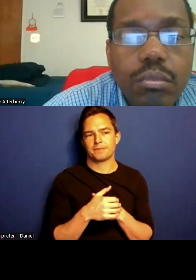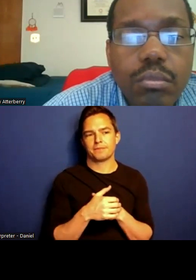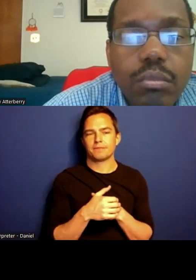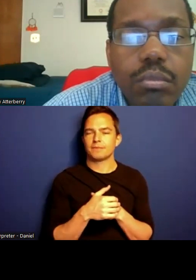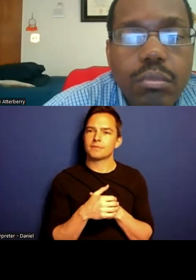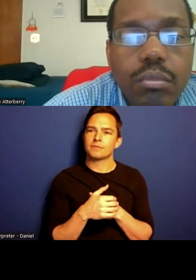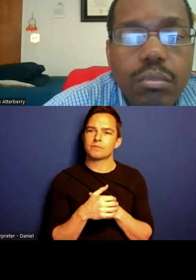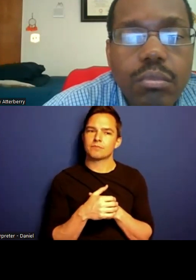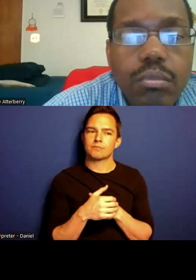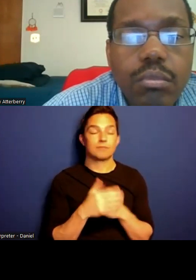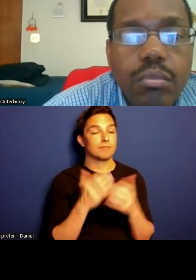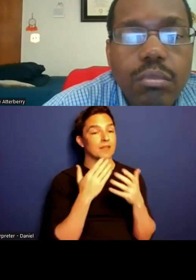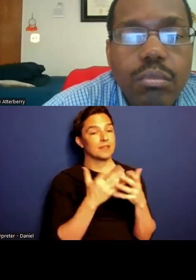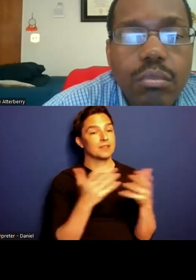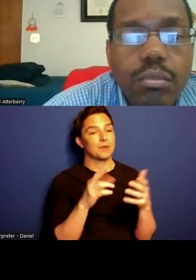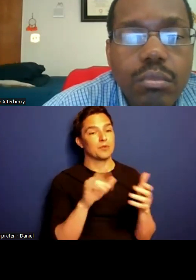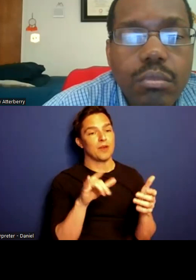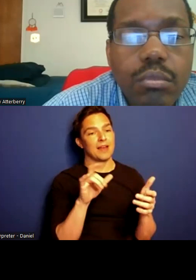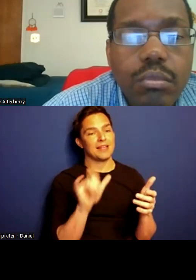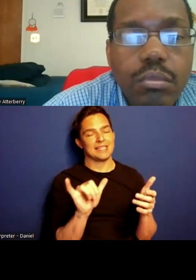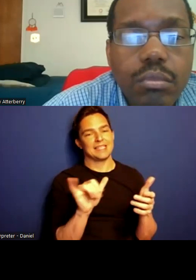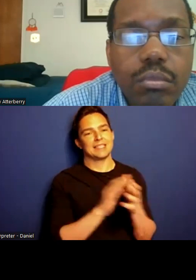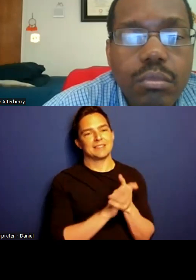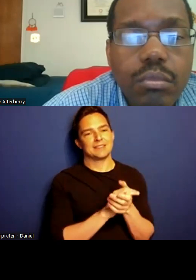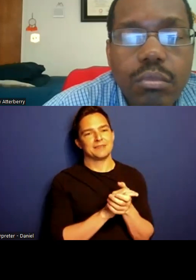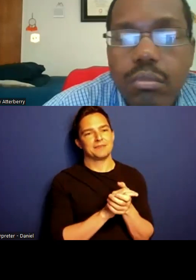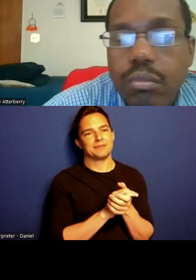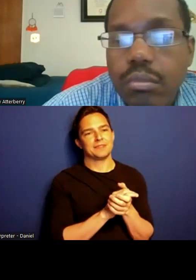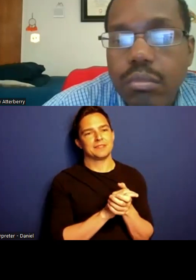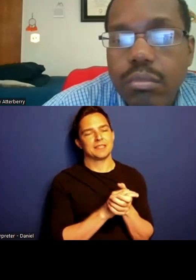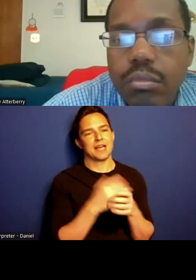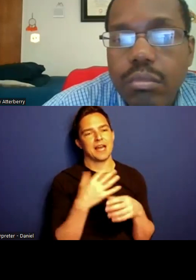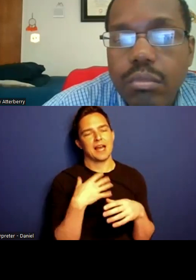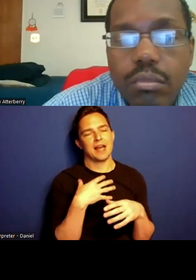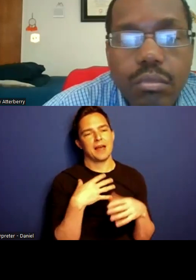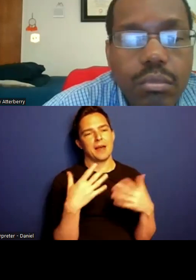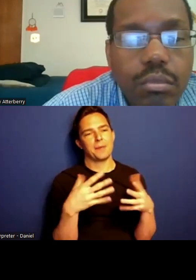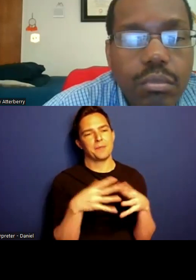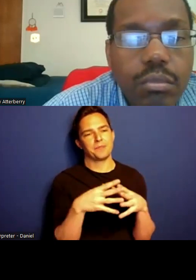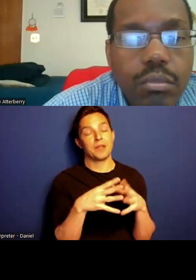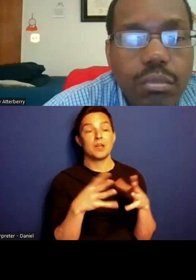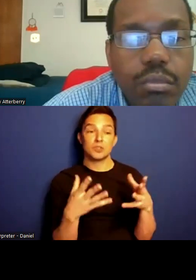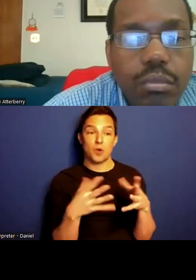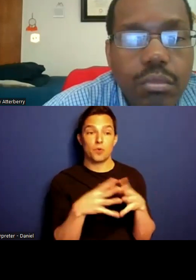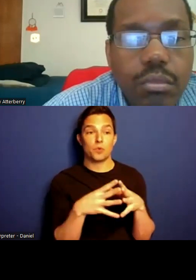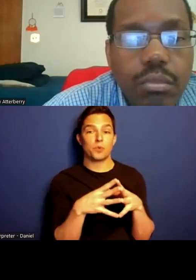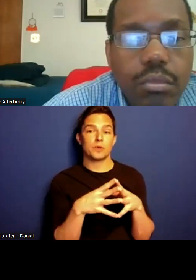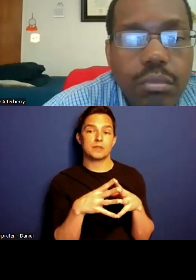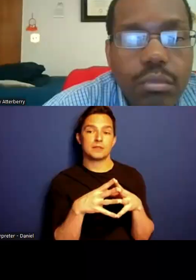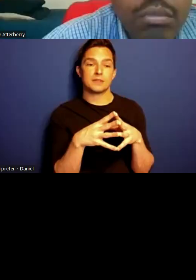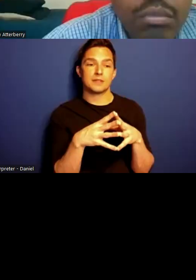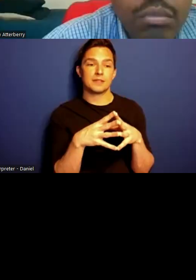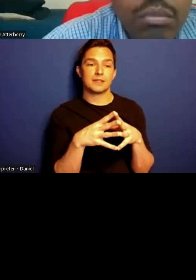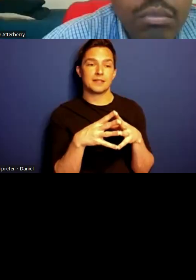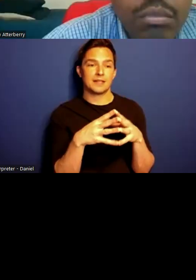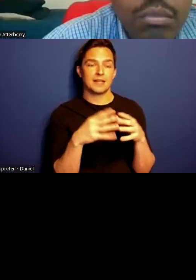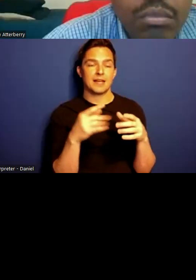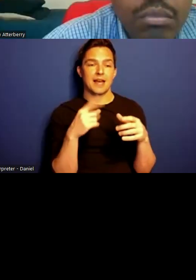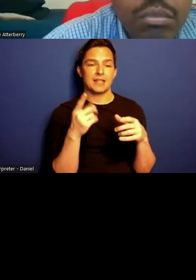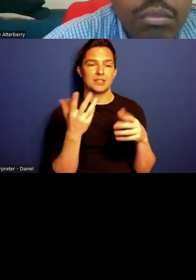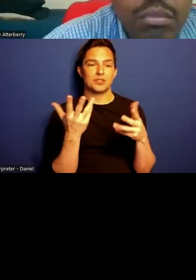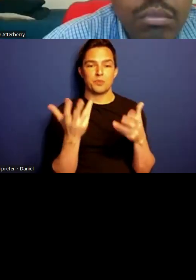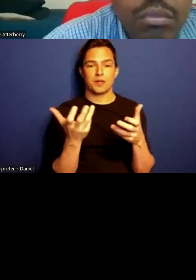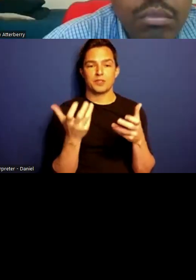(Stephanie Picazo) Thank you so much, Riley. Though, I just wanted to say thank you so